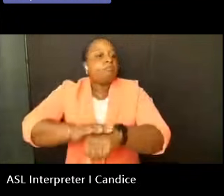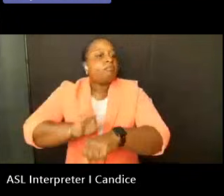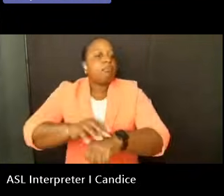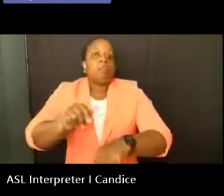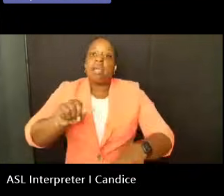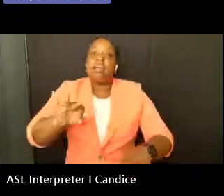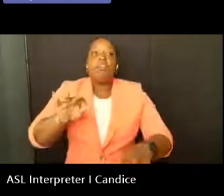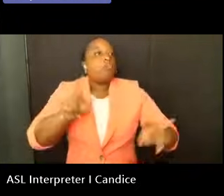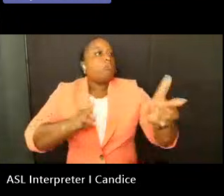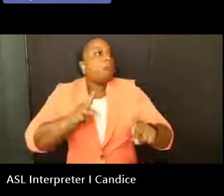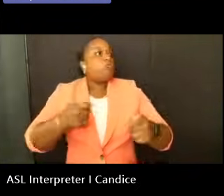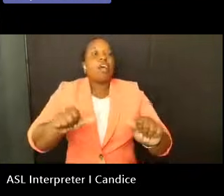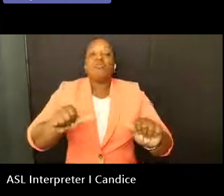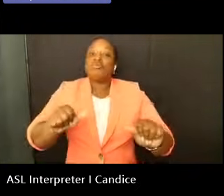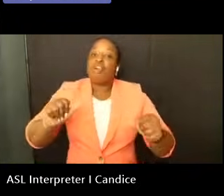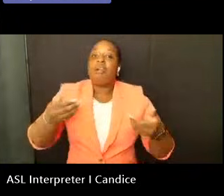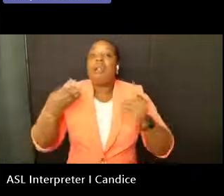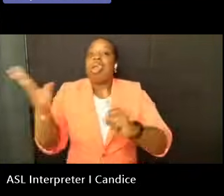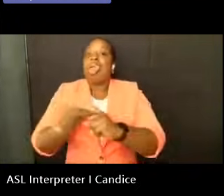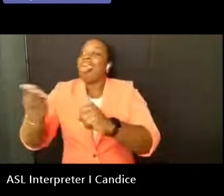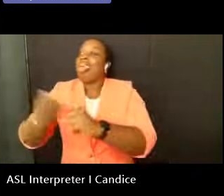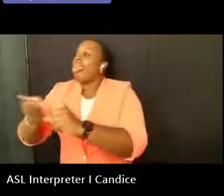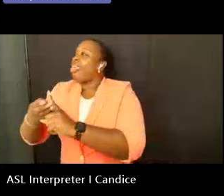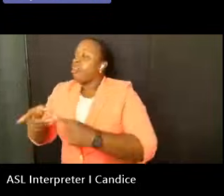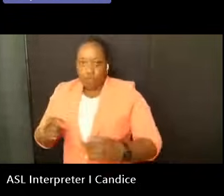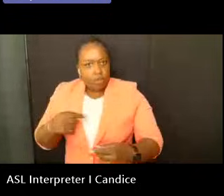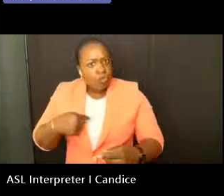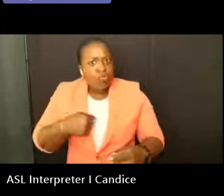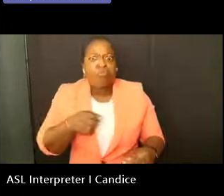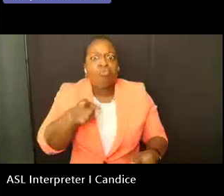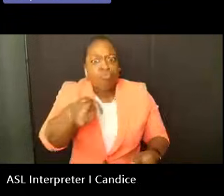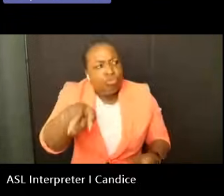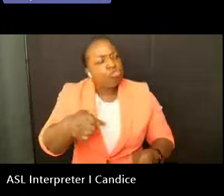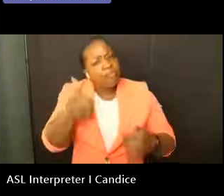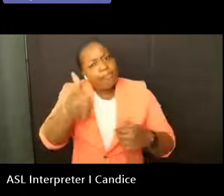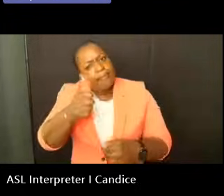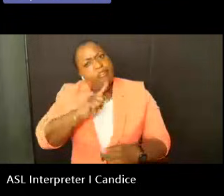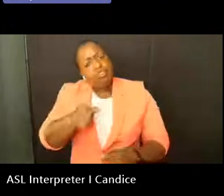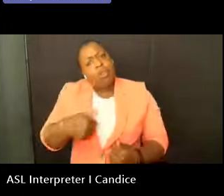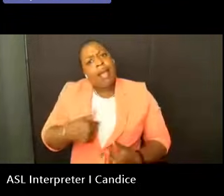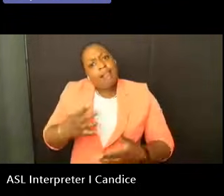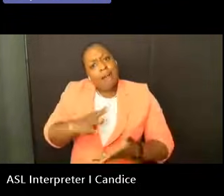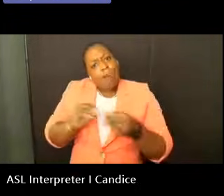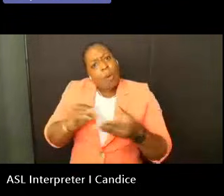And they should be conferring with you, and you should have a voice in what happens to you.